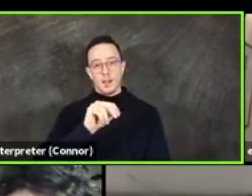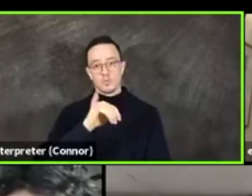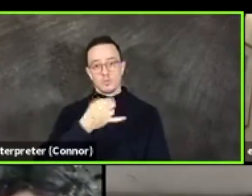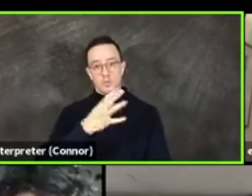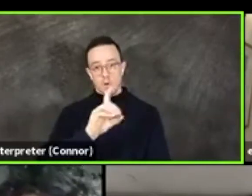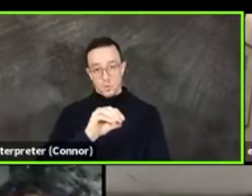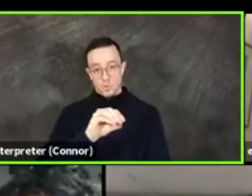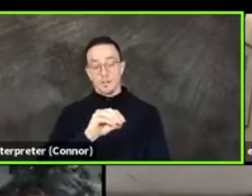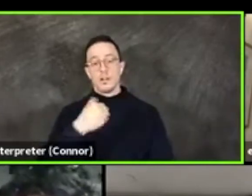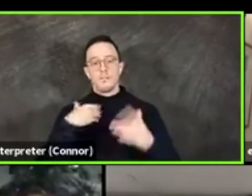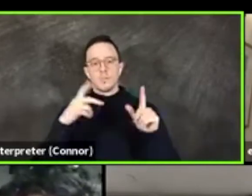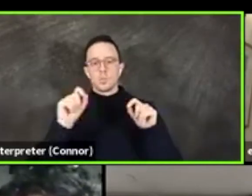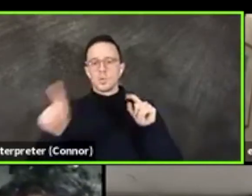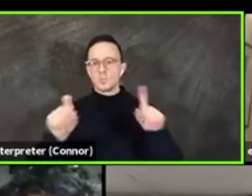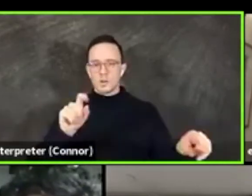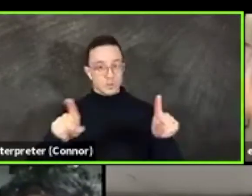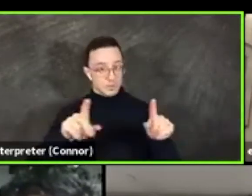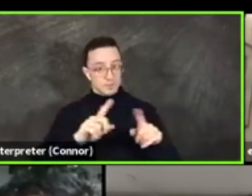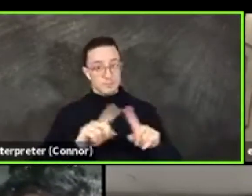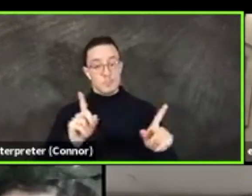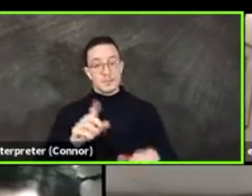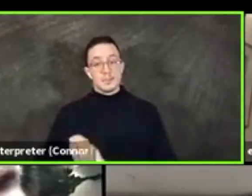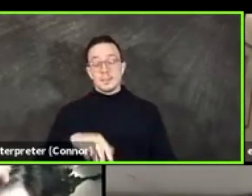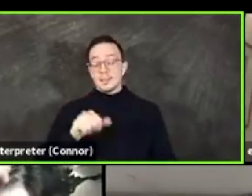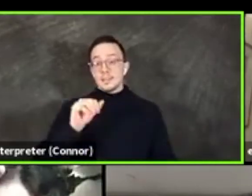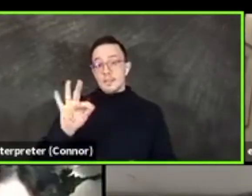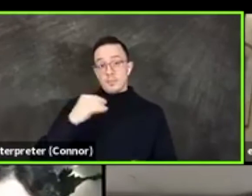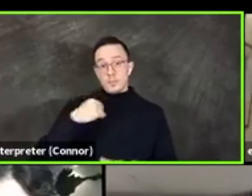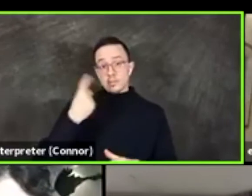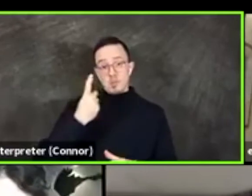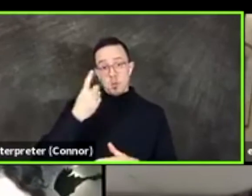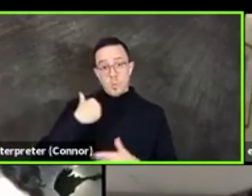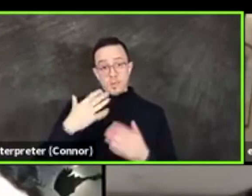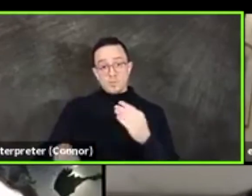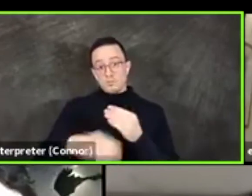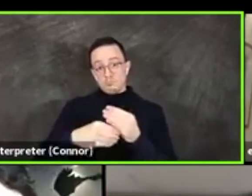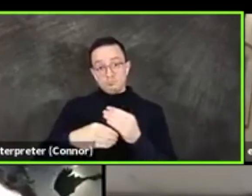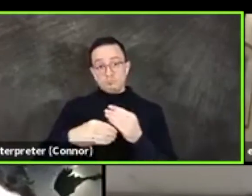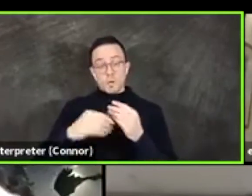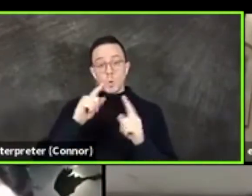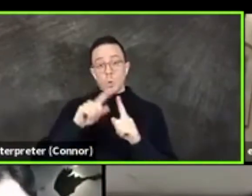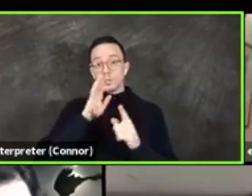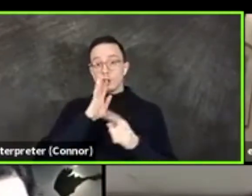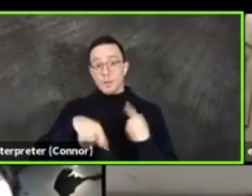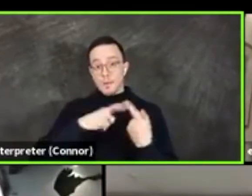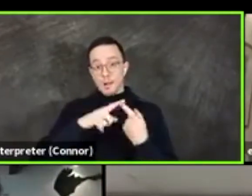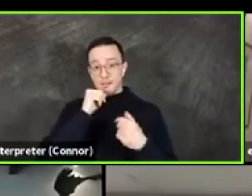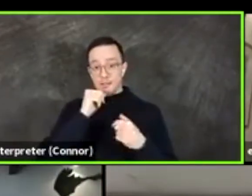HAS BEEN SO RICH, THAT I THINK I'LL ASK THE QUESTION, BUT IF THERE'S SOMETHING THAT YOU WANT TO -- SPEAK TO THAT JACKSON HAS ALREADY